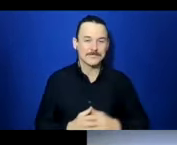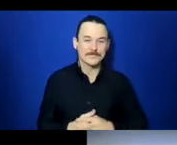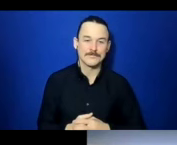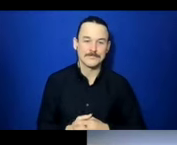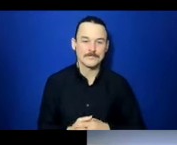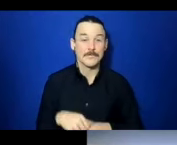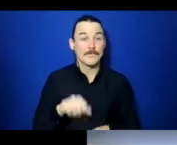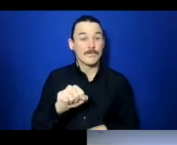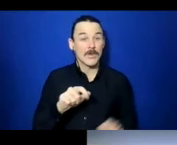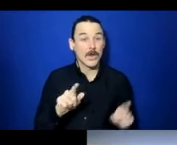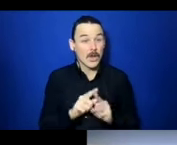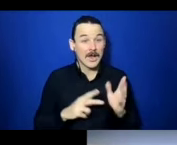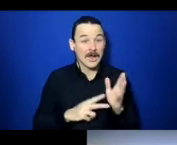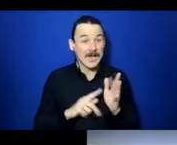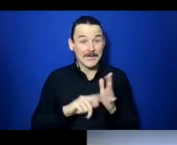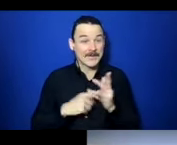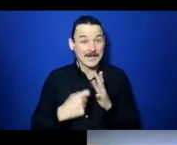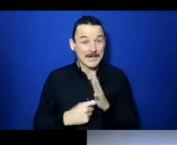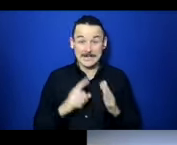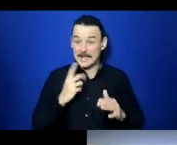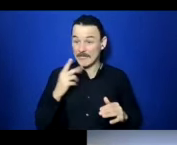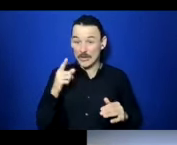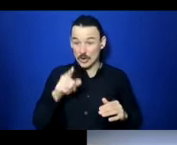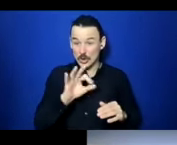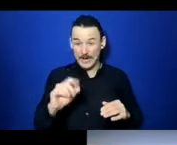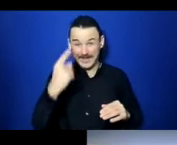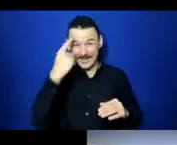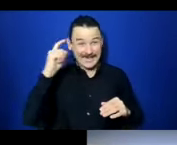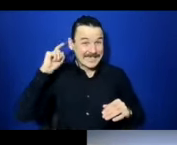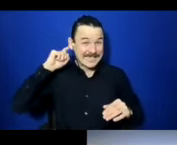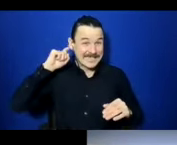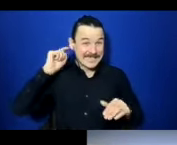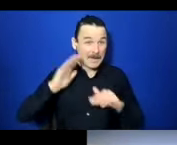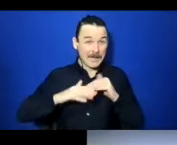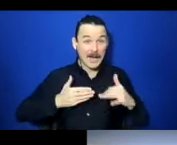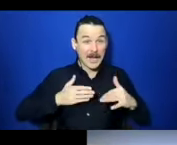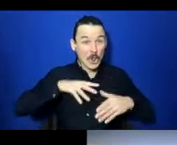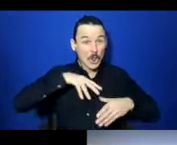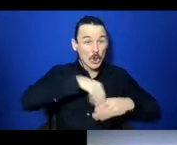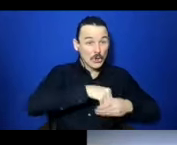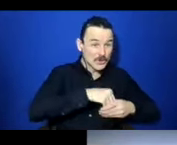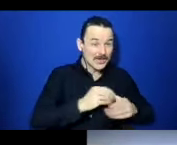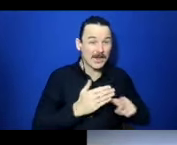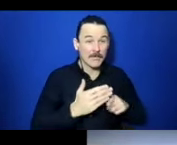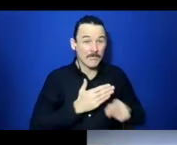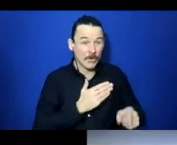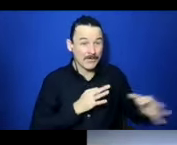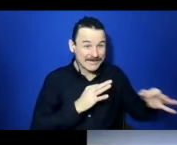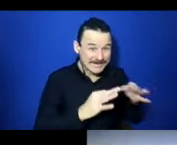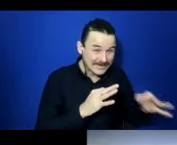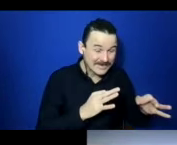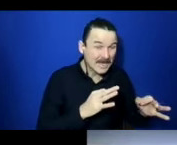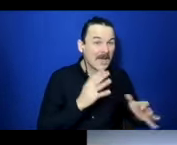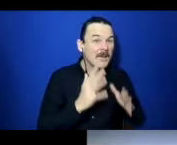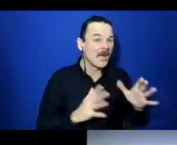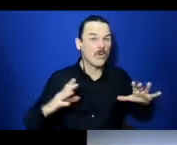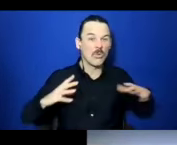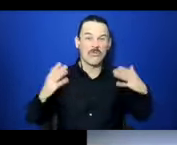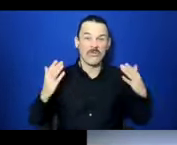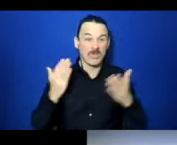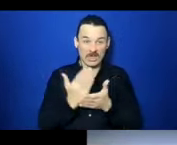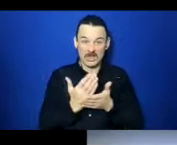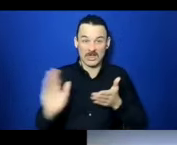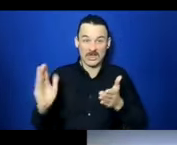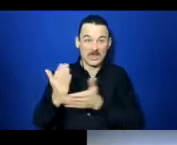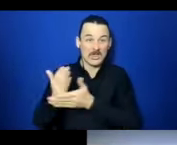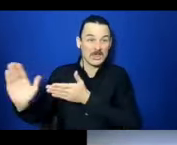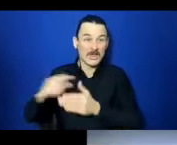for an inclusion then you're definitely designing for exclusion, and and you see it's you know